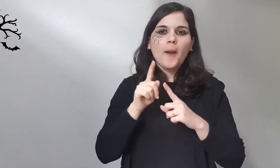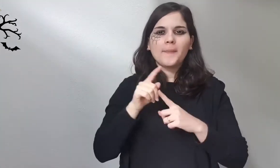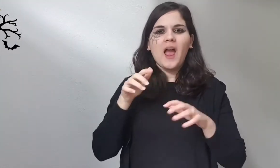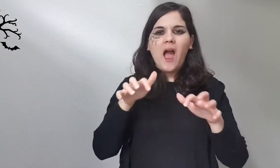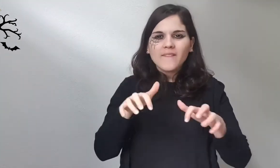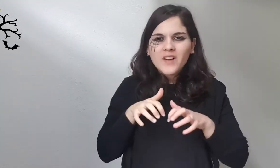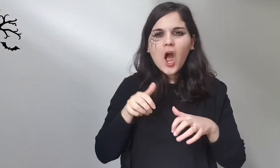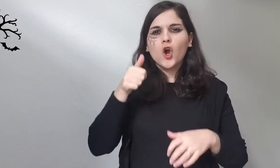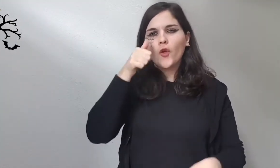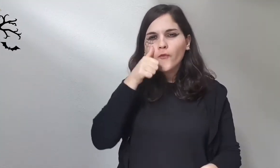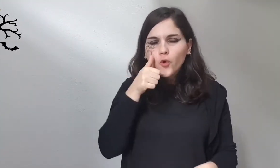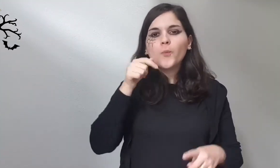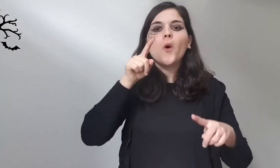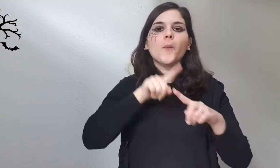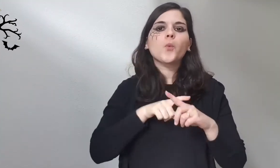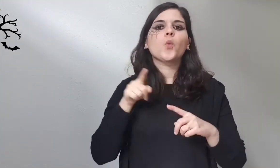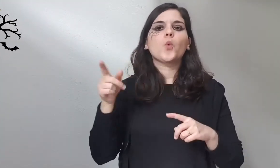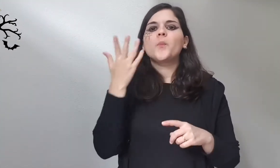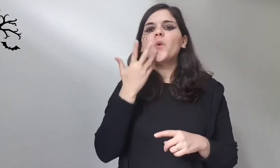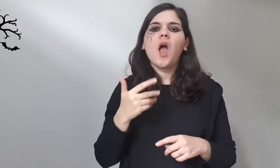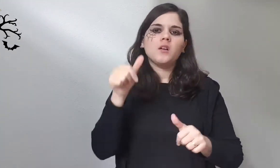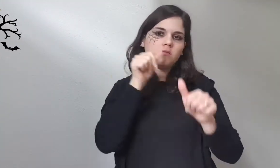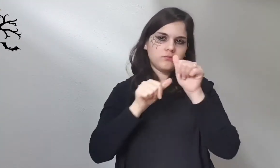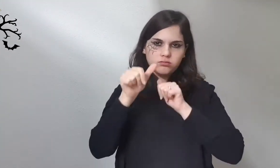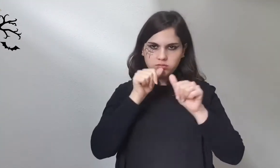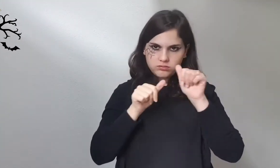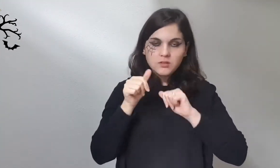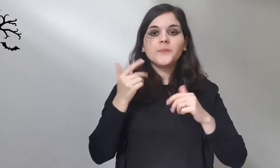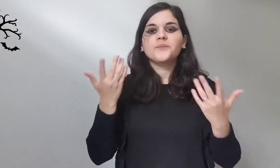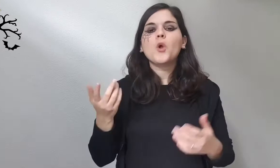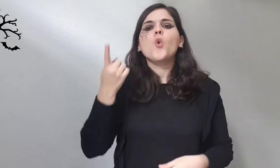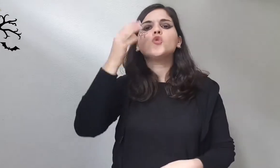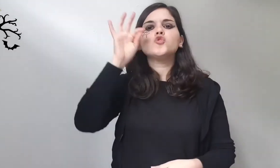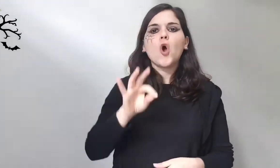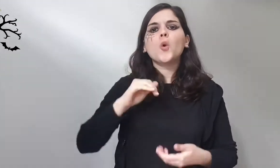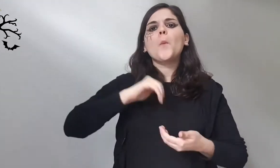He was stingy, crafty and drunk.